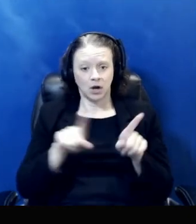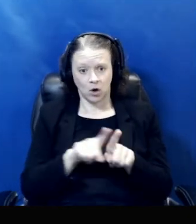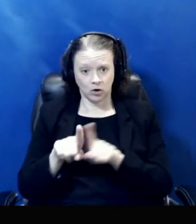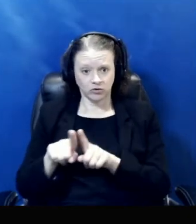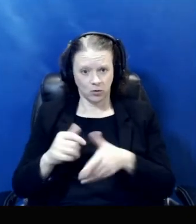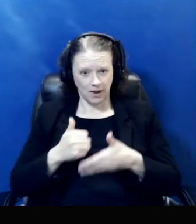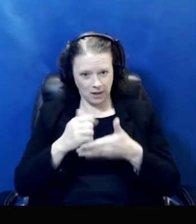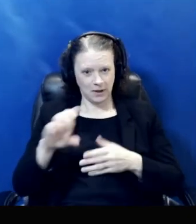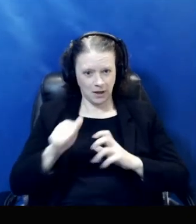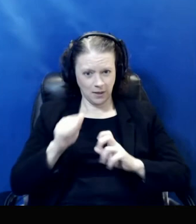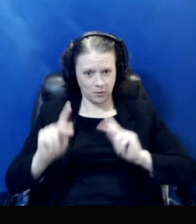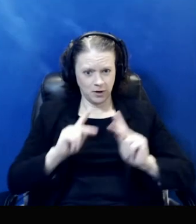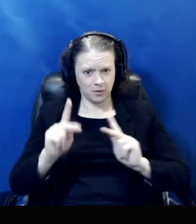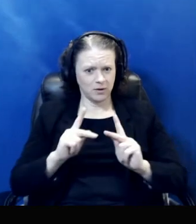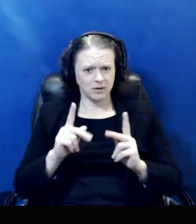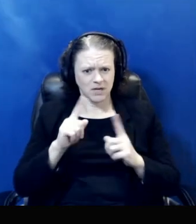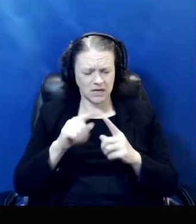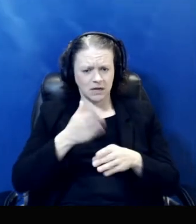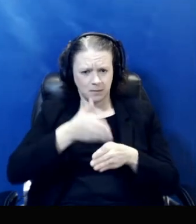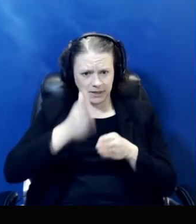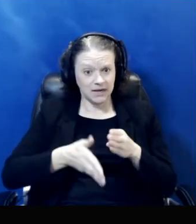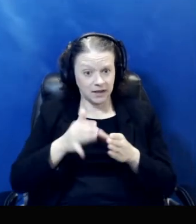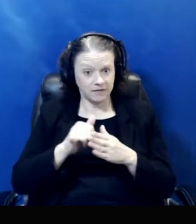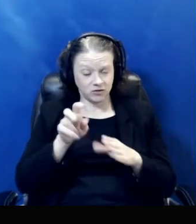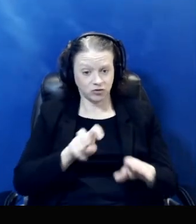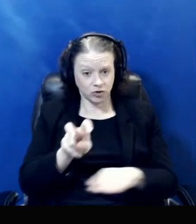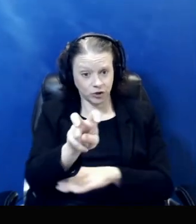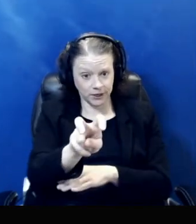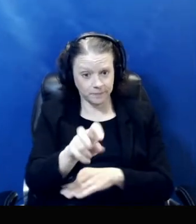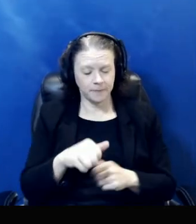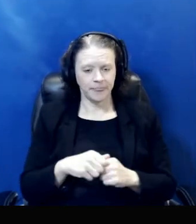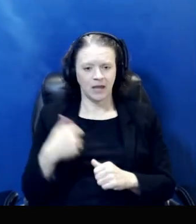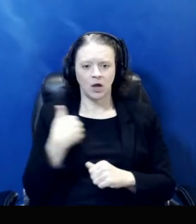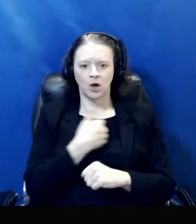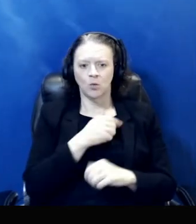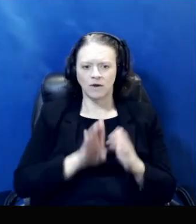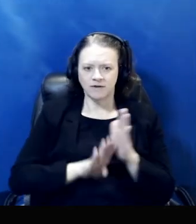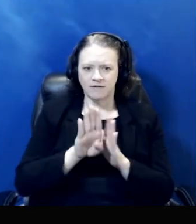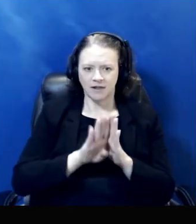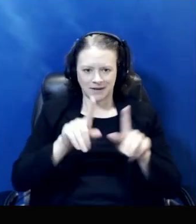in completing this journey. So we've actually developed a testing service that you can